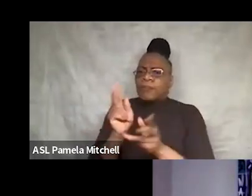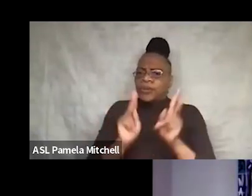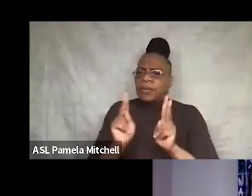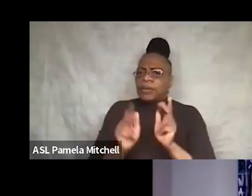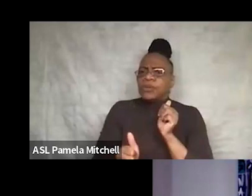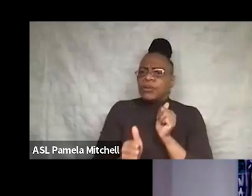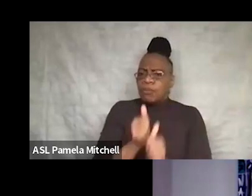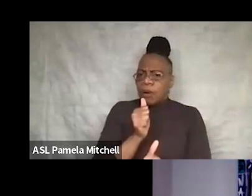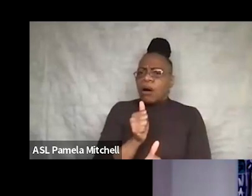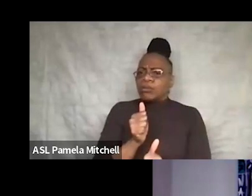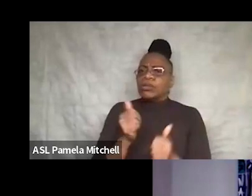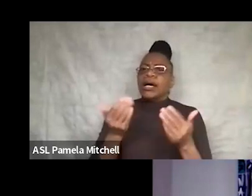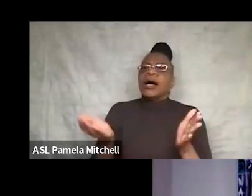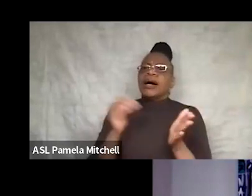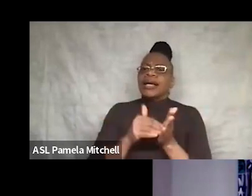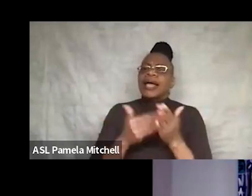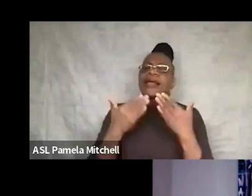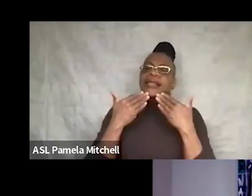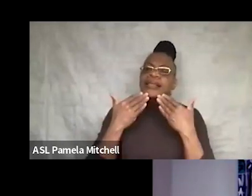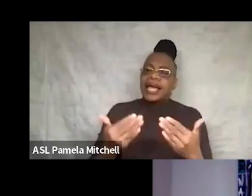So thank you both for answering that question.